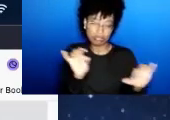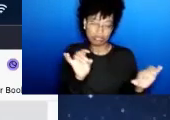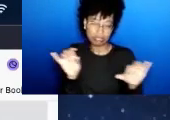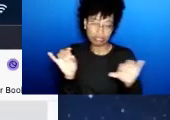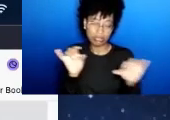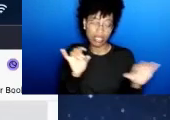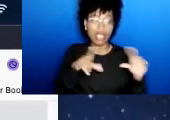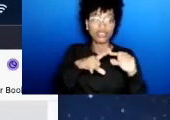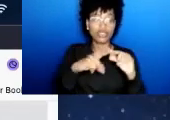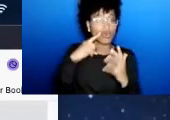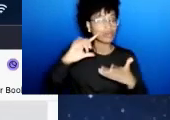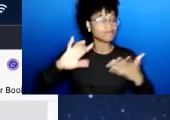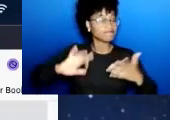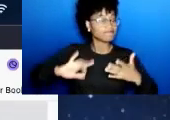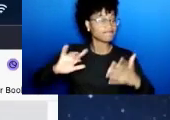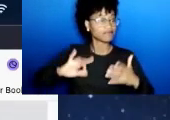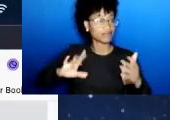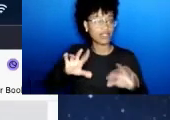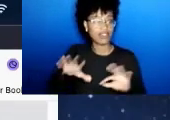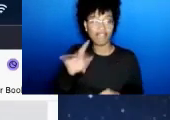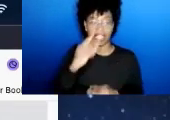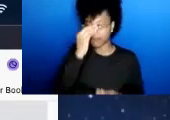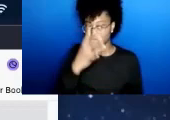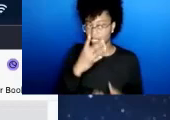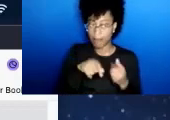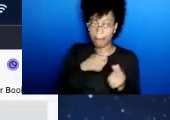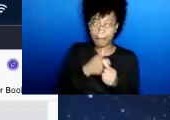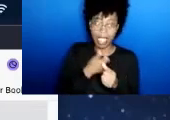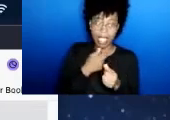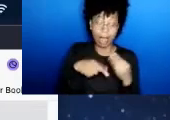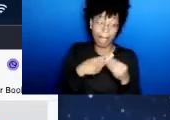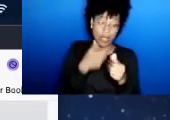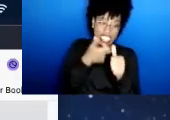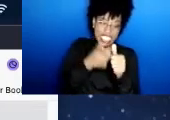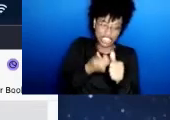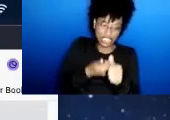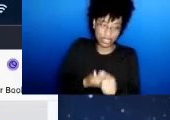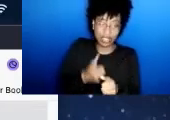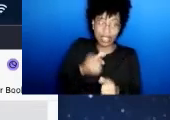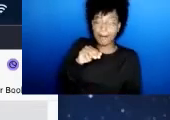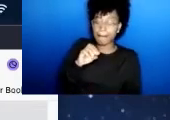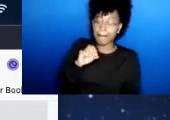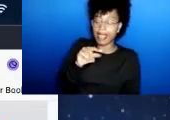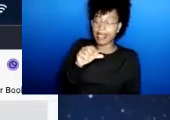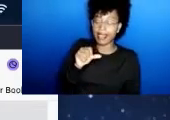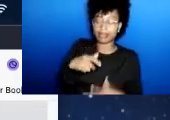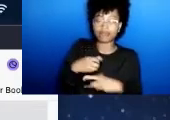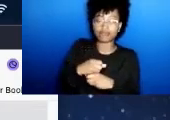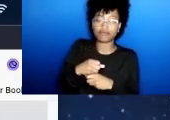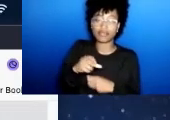and you can find information about each one of them 06:32:29 in the metadata displayed below the thumbnails here.